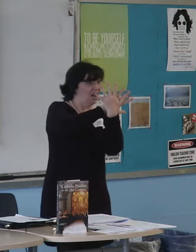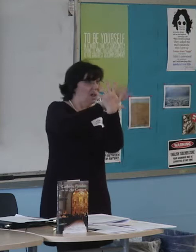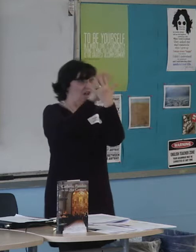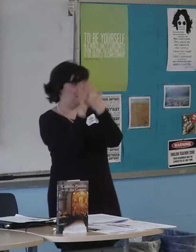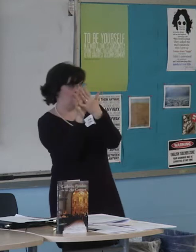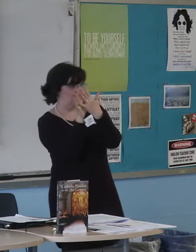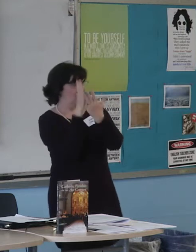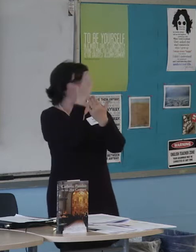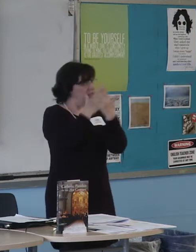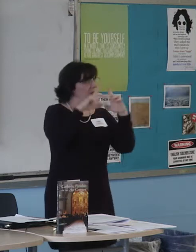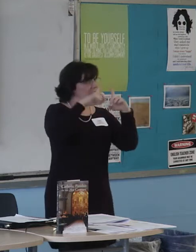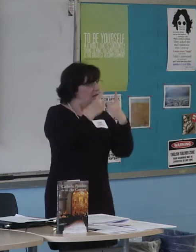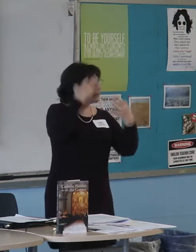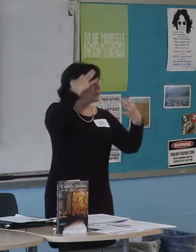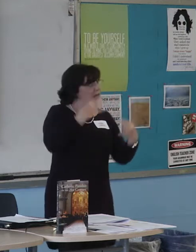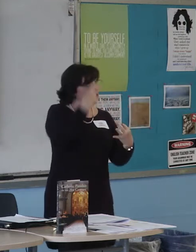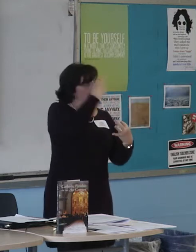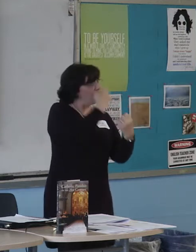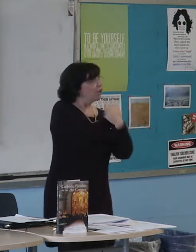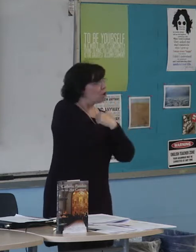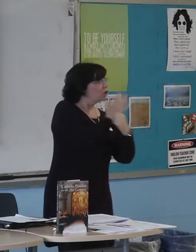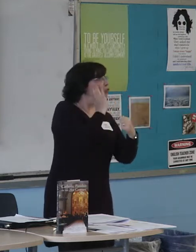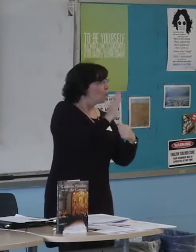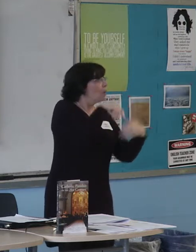have decided that Catholic Charities will be the home and center for